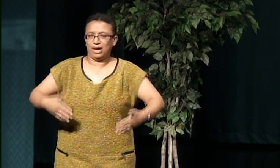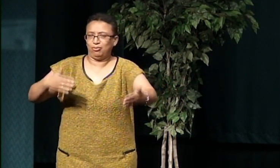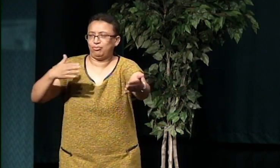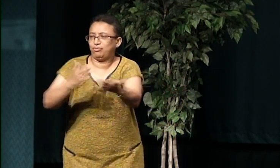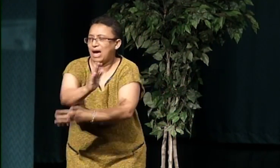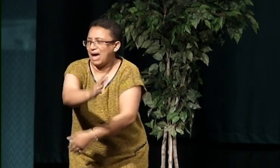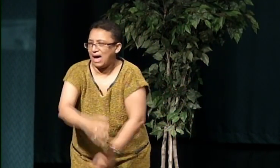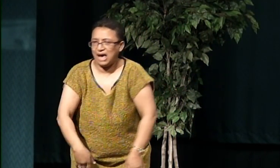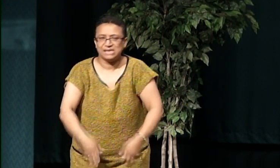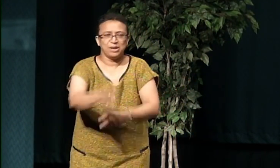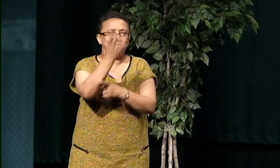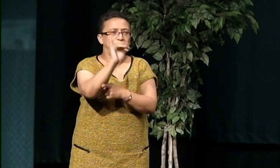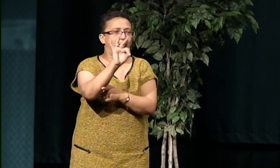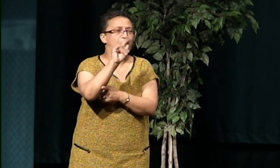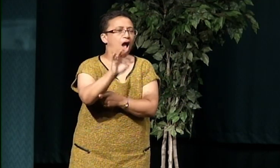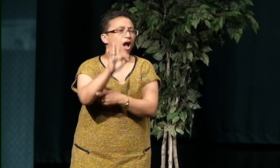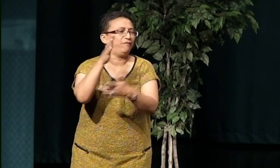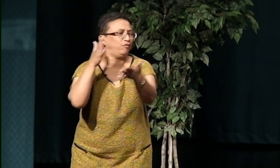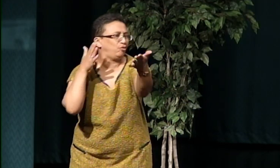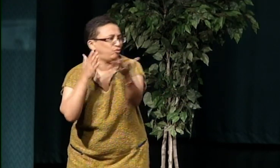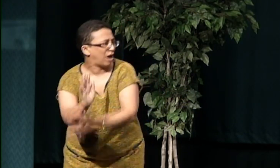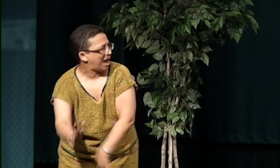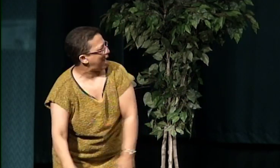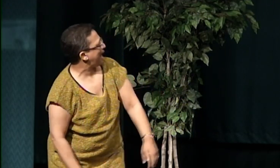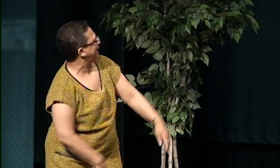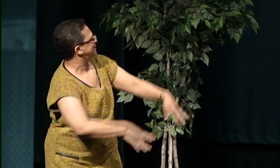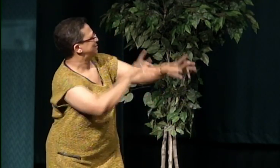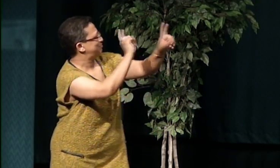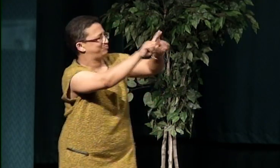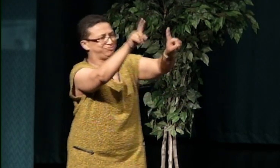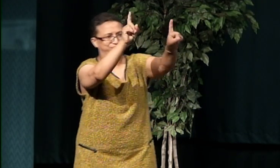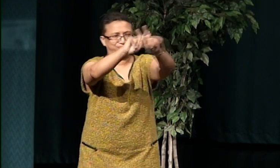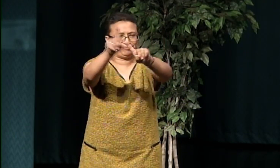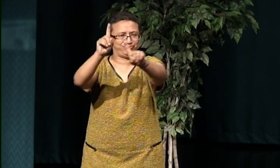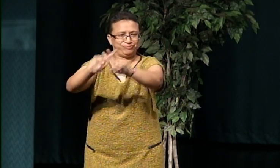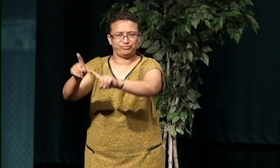around civil rights and human rights and the Bill of Rights